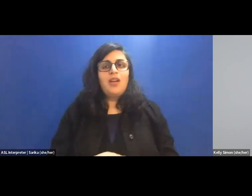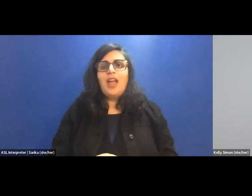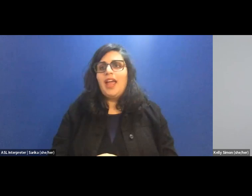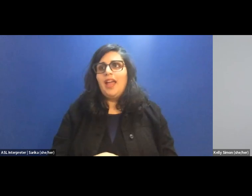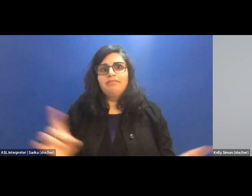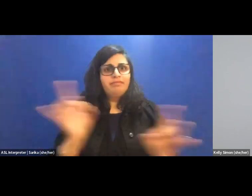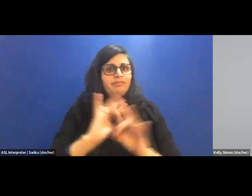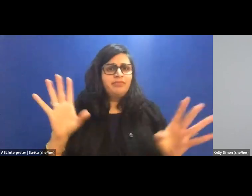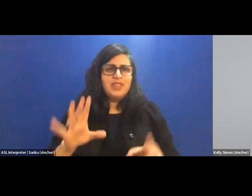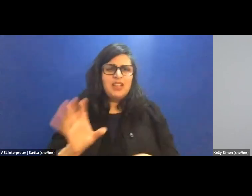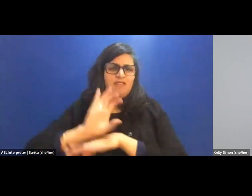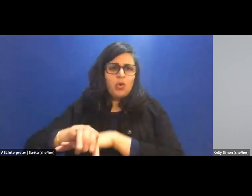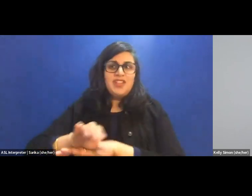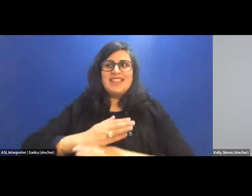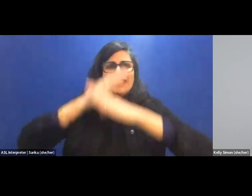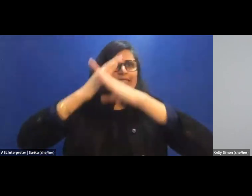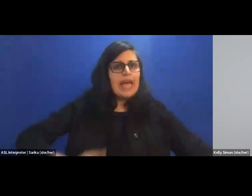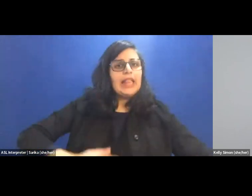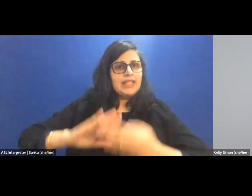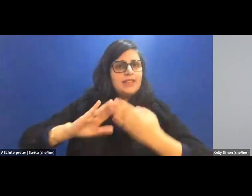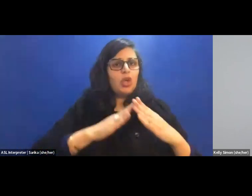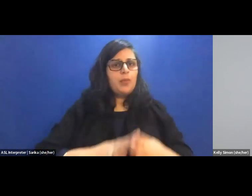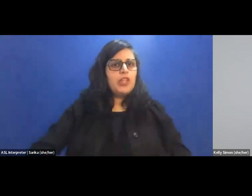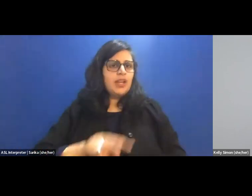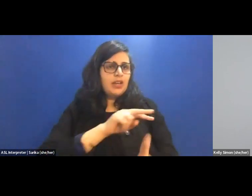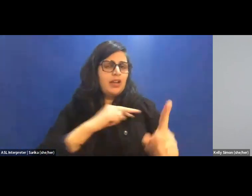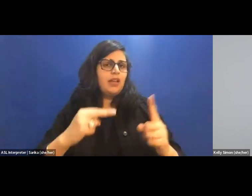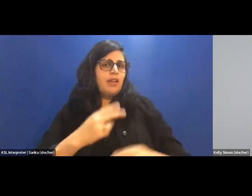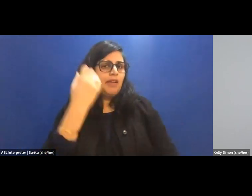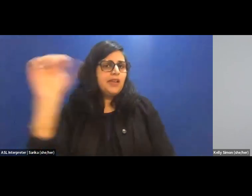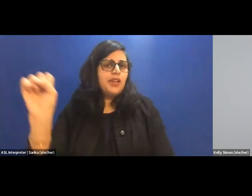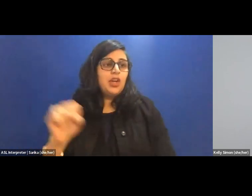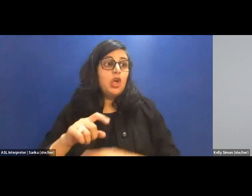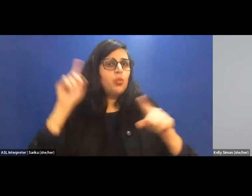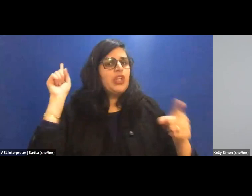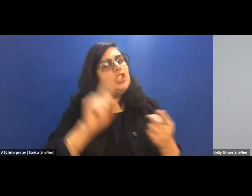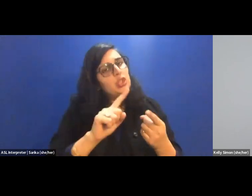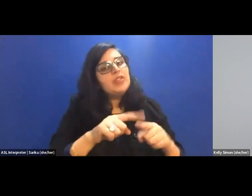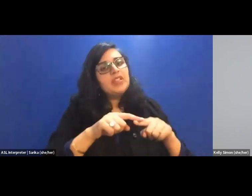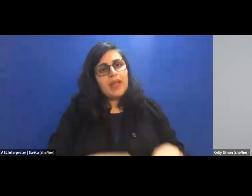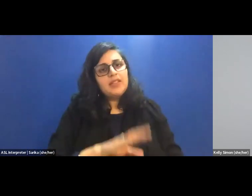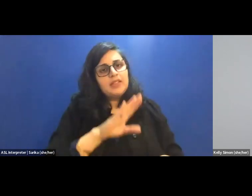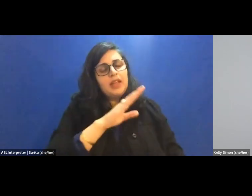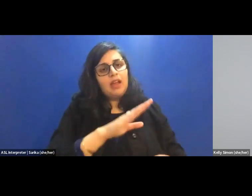Protect journalists, medics, protestors and the like from dispersal orders and indiscriminate force that